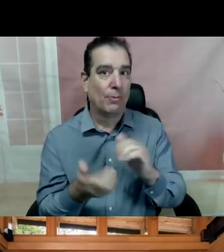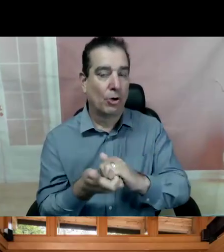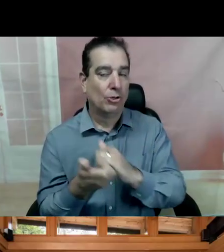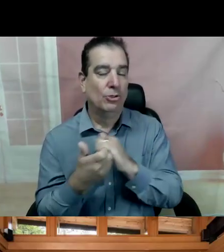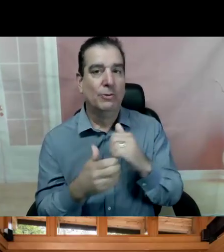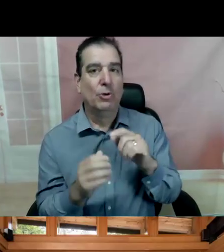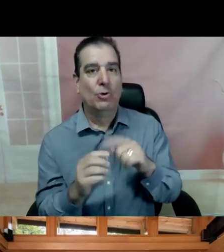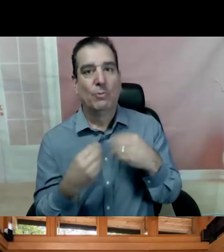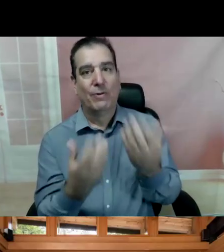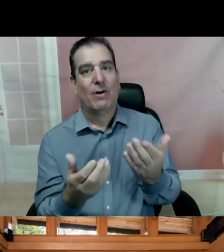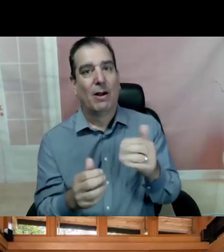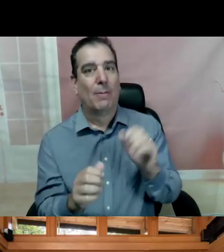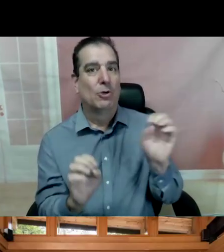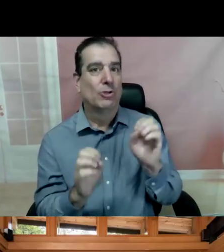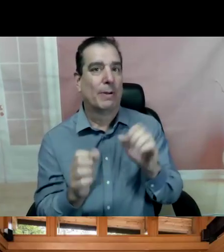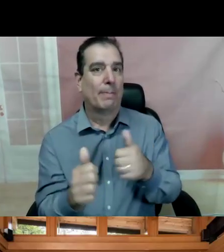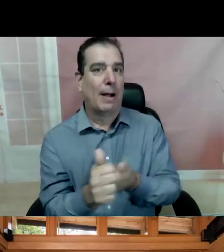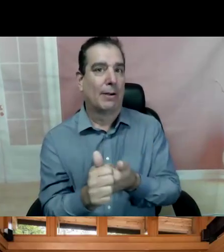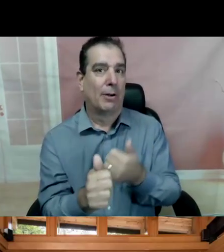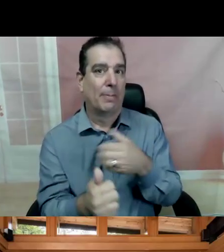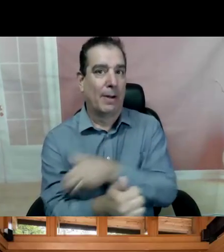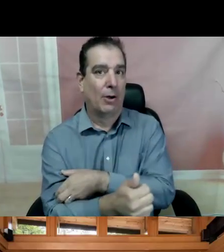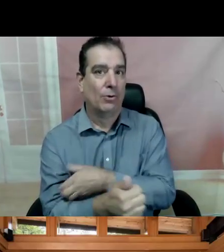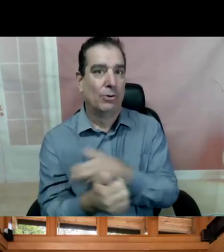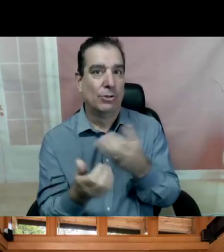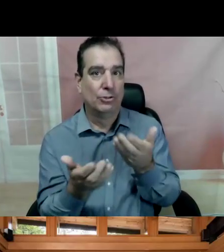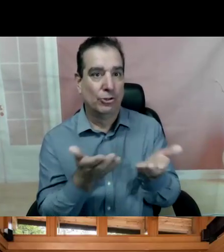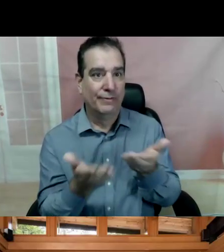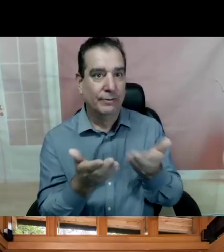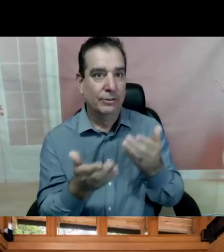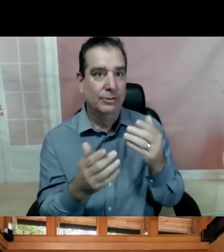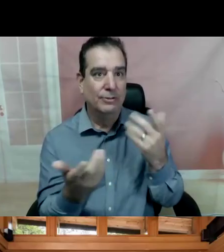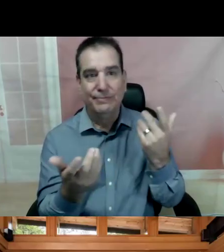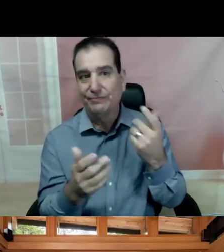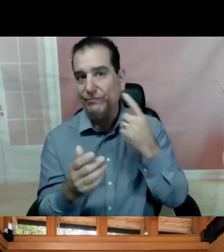the Office of Emergency Services and other partner agencies to provide an emergency backup power plan